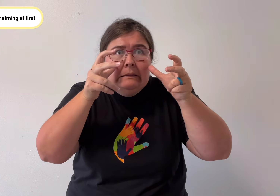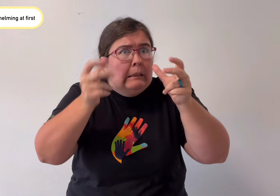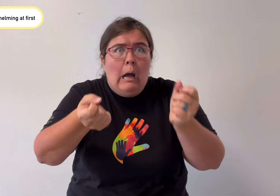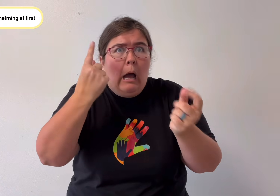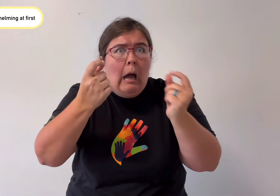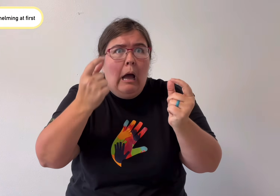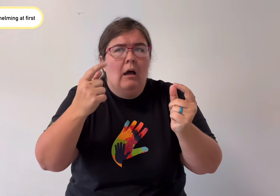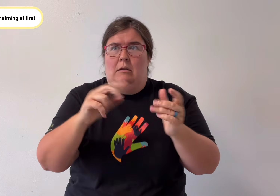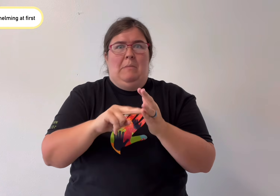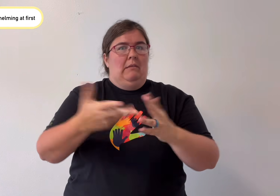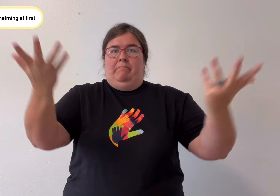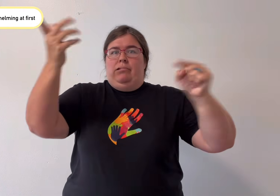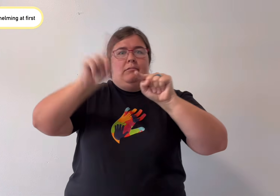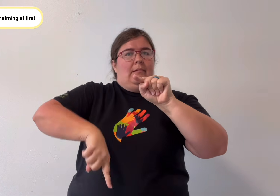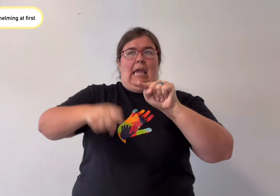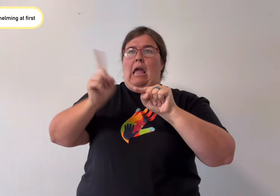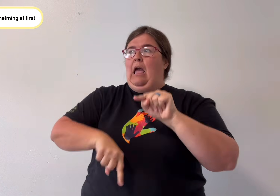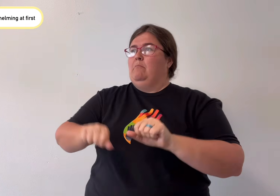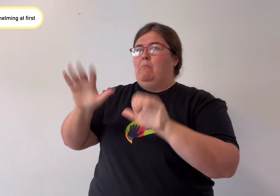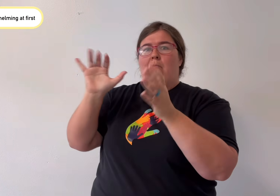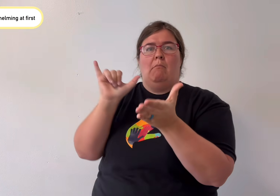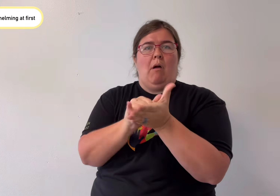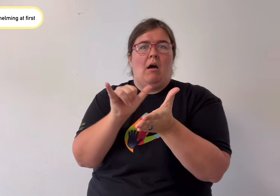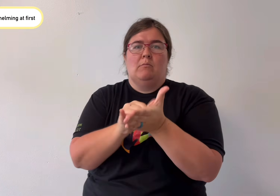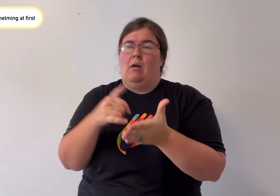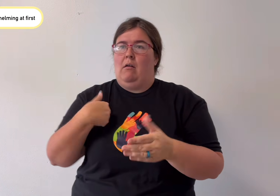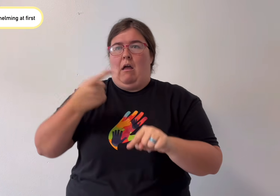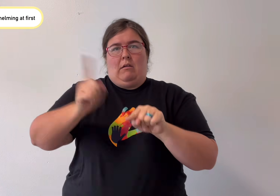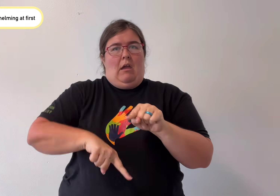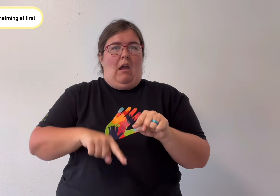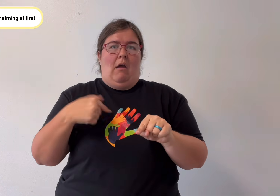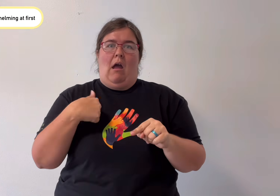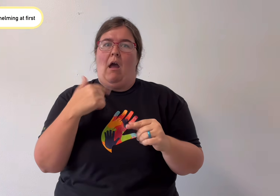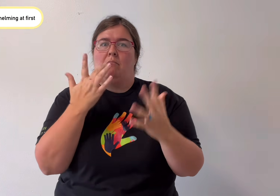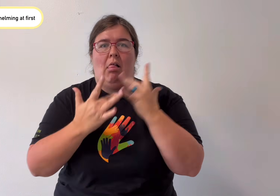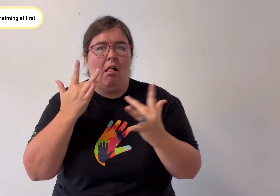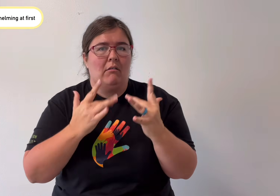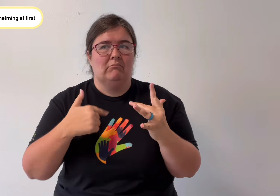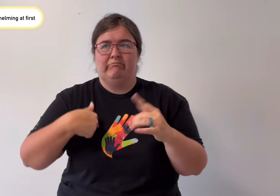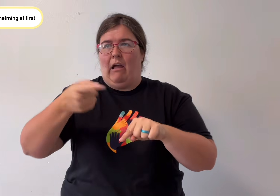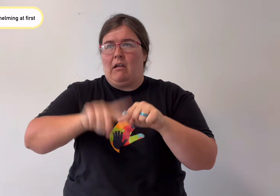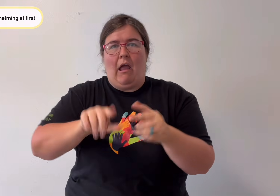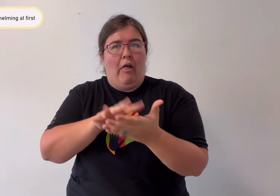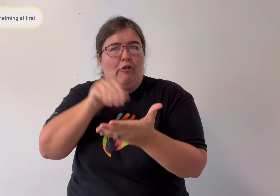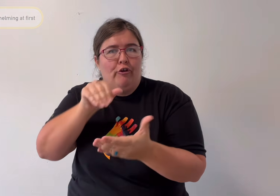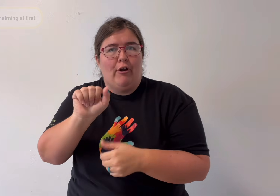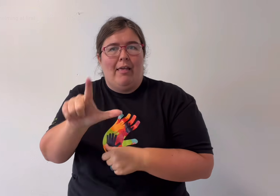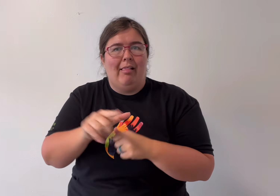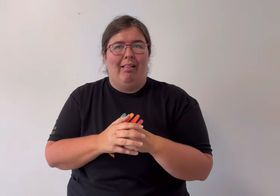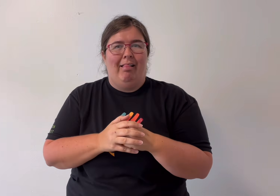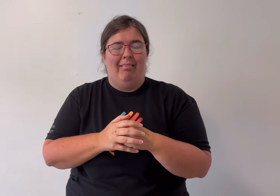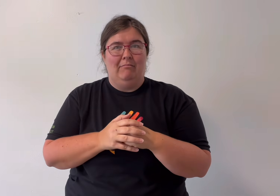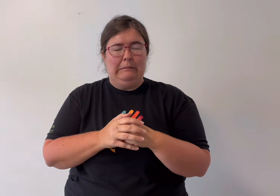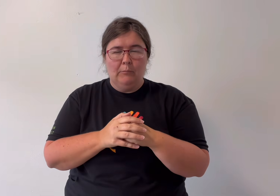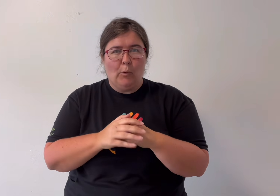because they don't understand much fingerspelling and they think, "I just can't learn ASL then. It's impossible. I can't. I'm lacking. I won't be able to learn ASL."